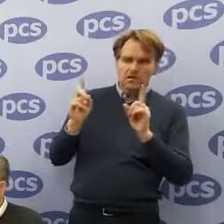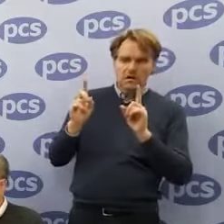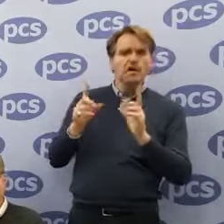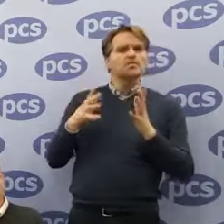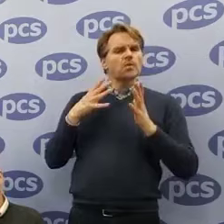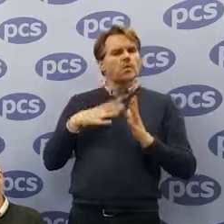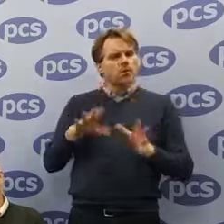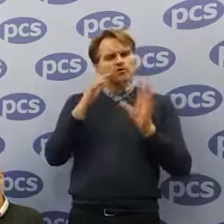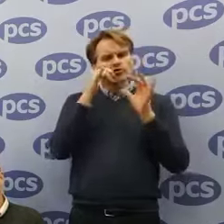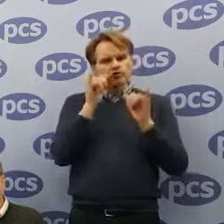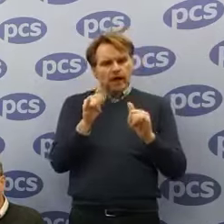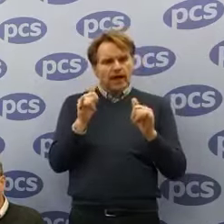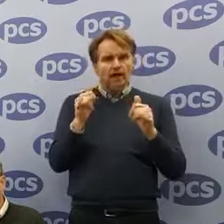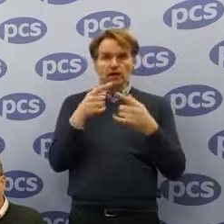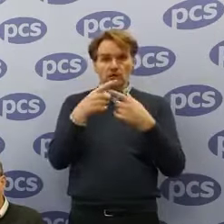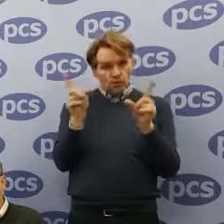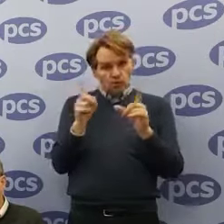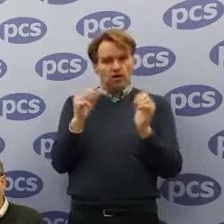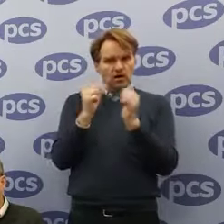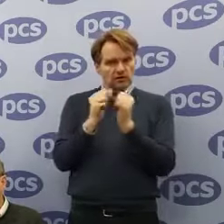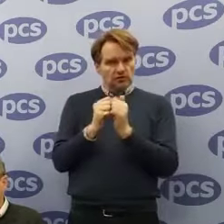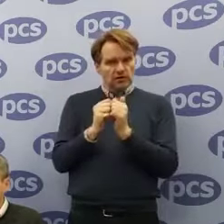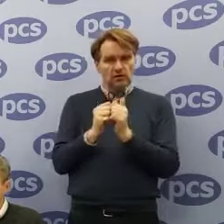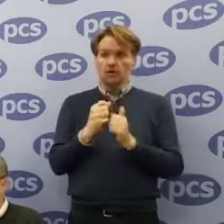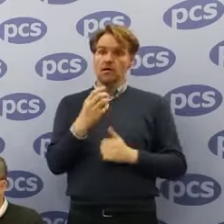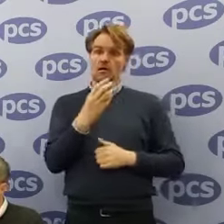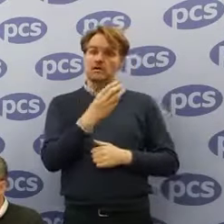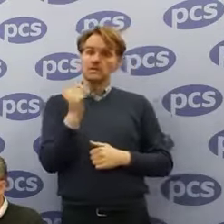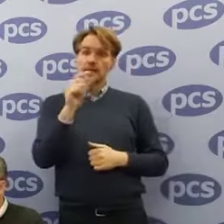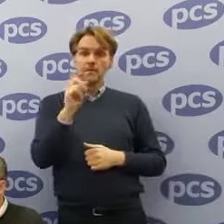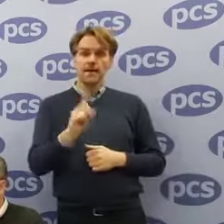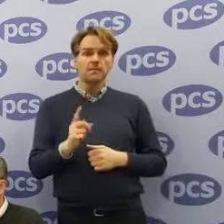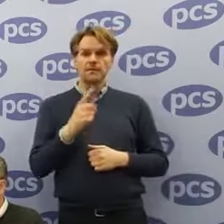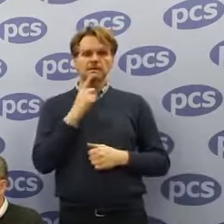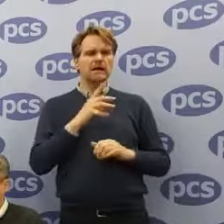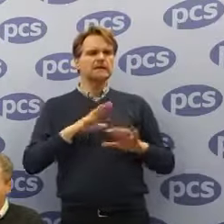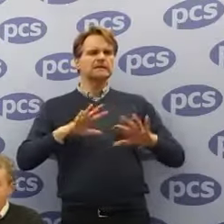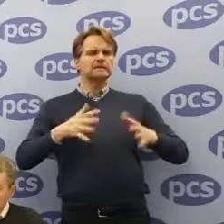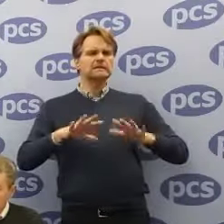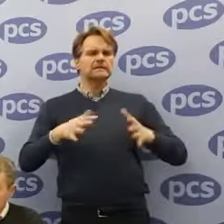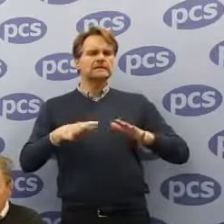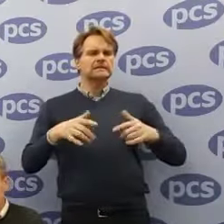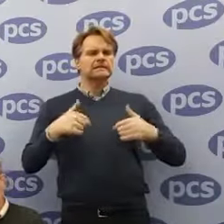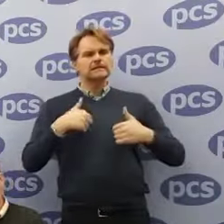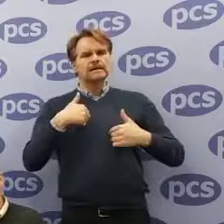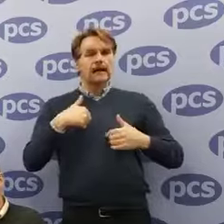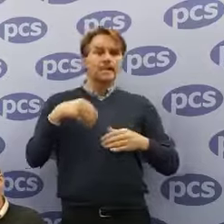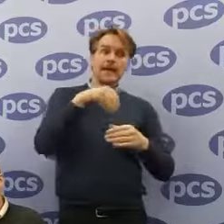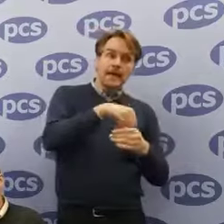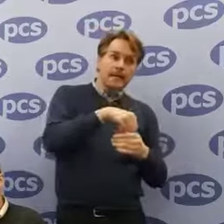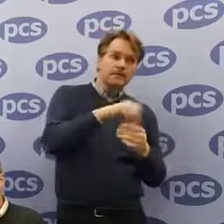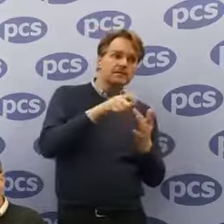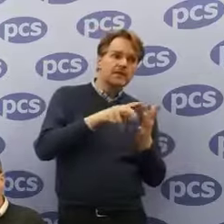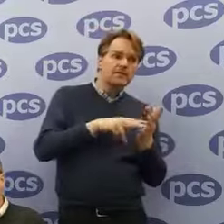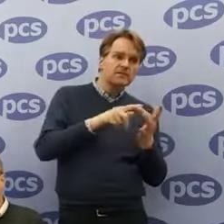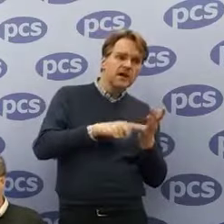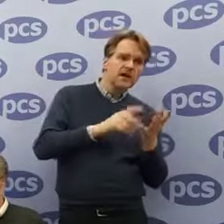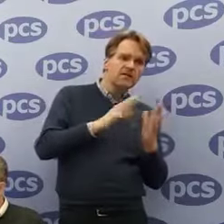that and we know that in some parts of the union it's a grey area whether people class themselves as in the civil service or not so we want to make sure